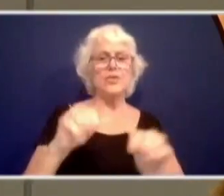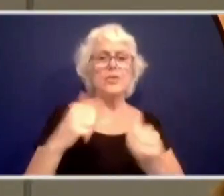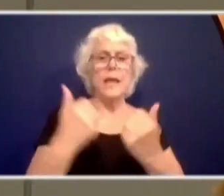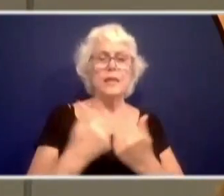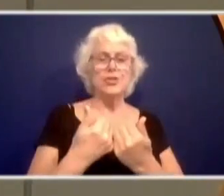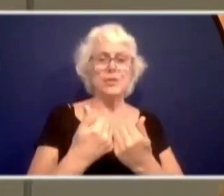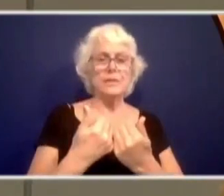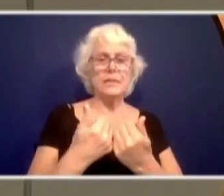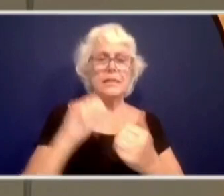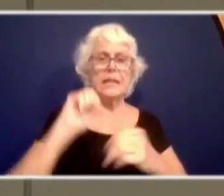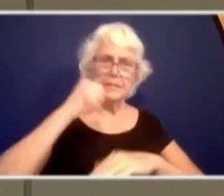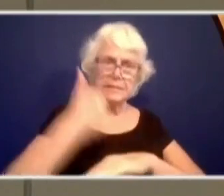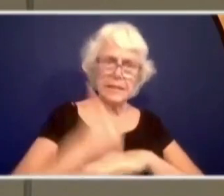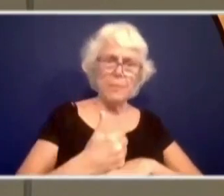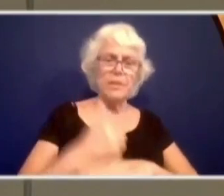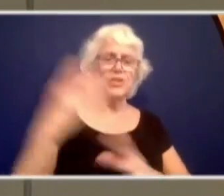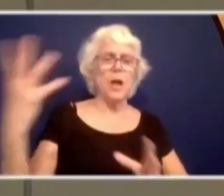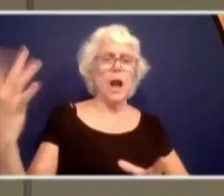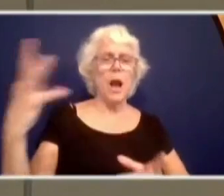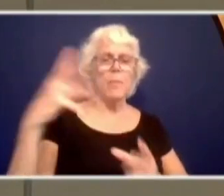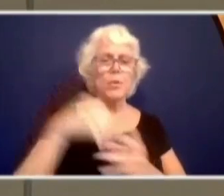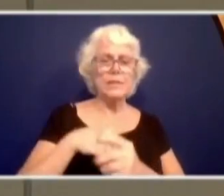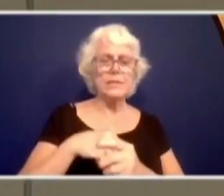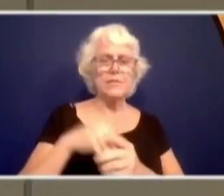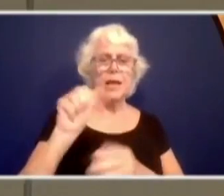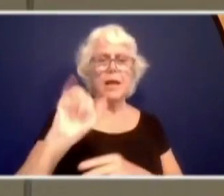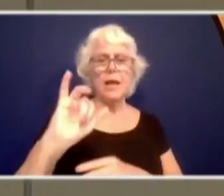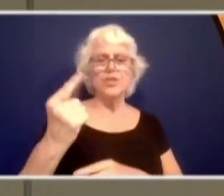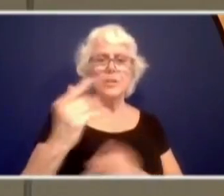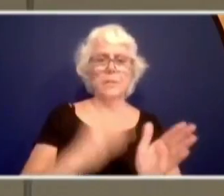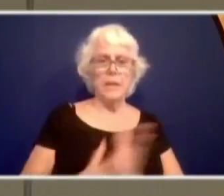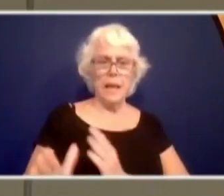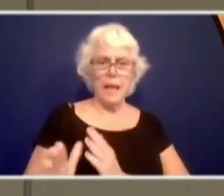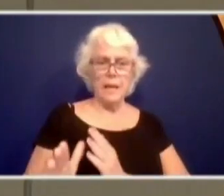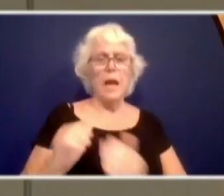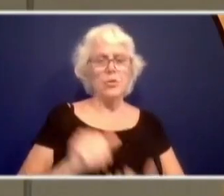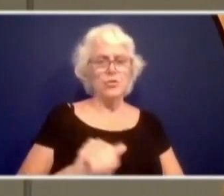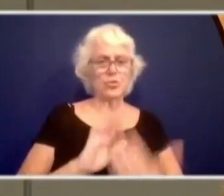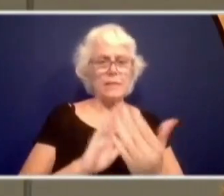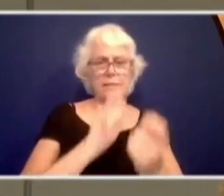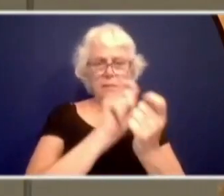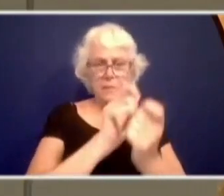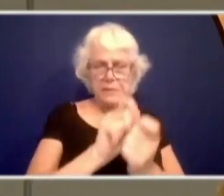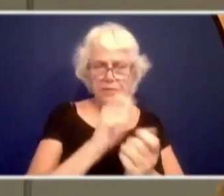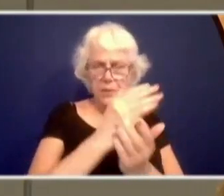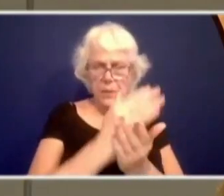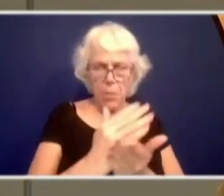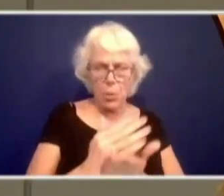a comprehensive AIG plan addressing the specific components outlined by the state.